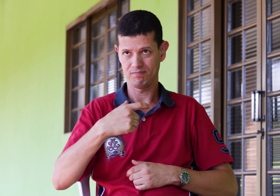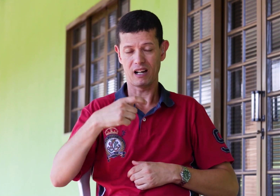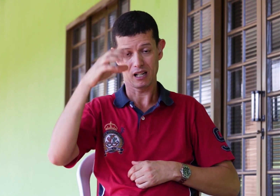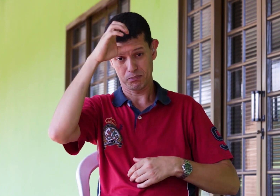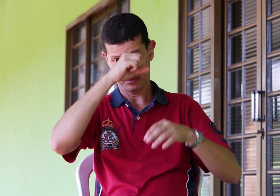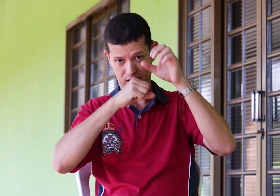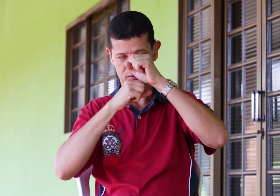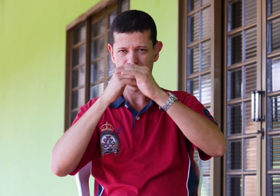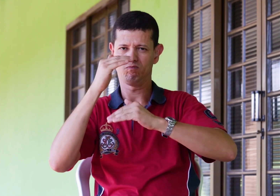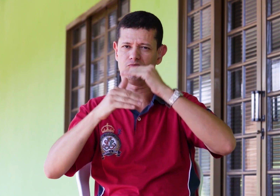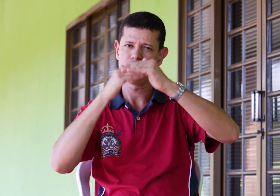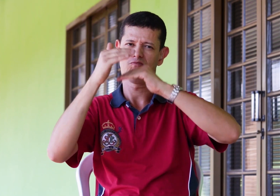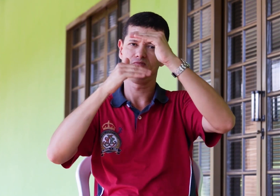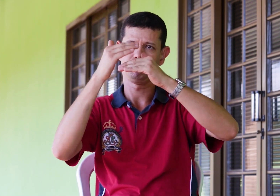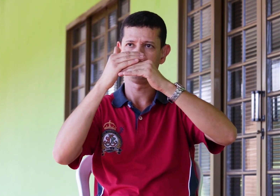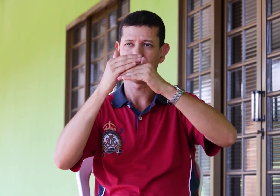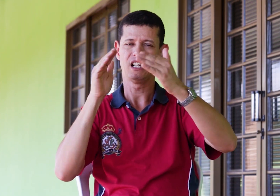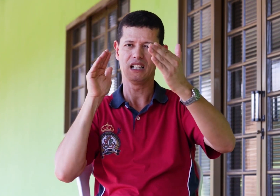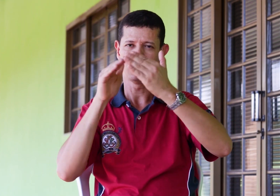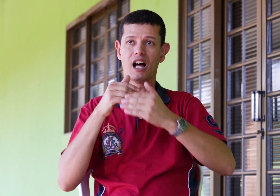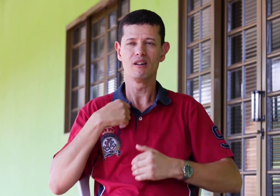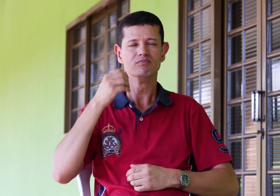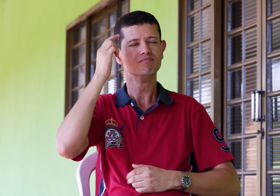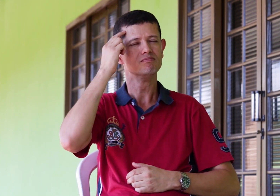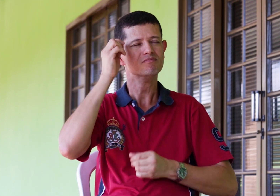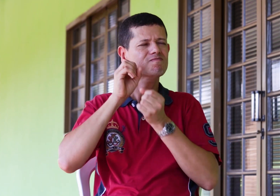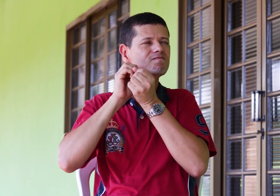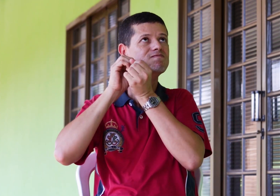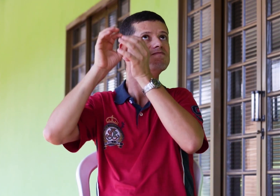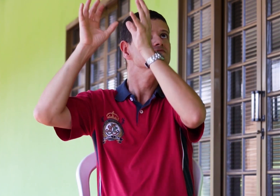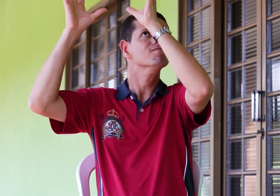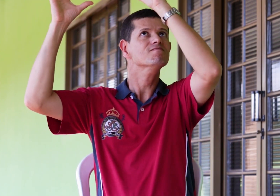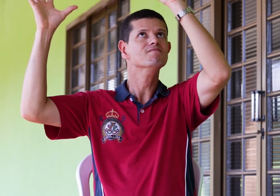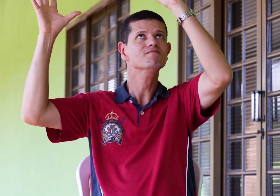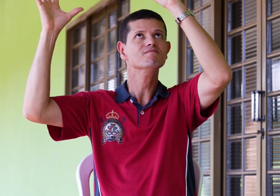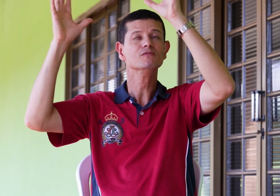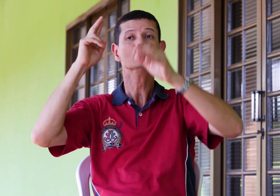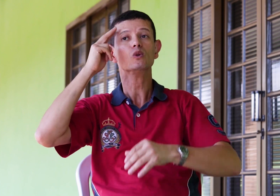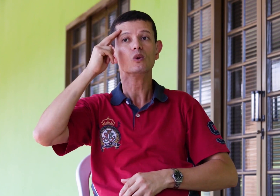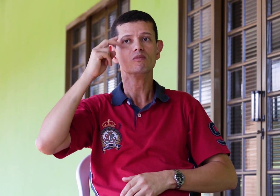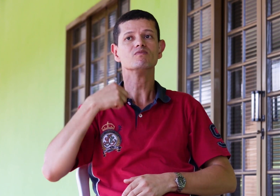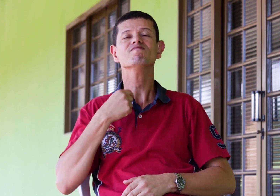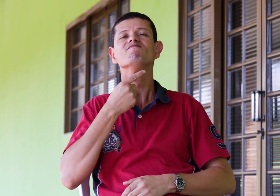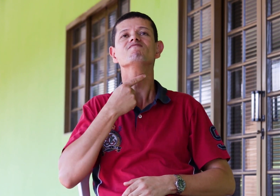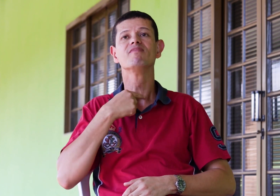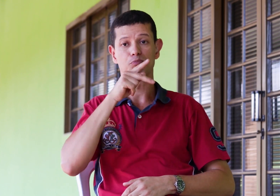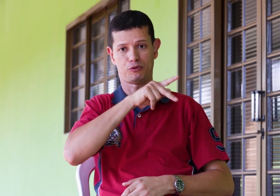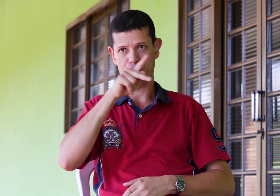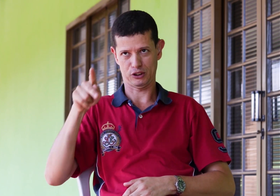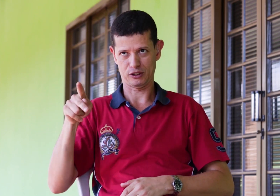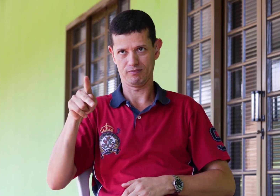I learned by watching the educator teach the other students. I was moved by that situation, so I thought: